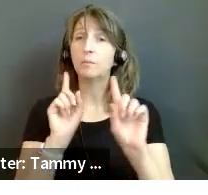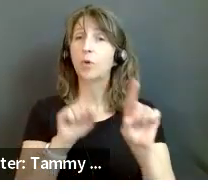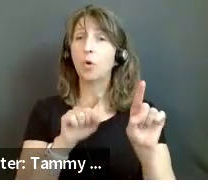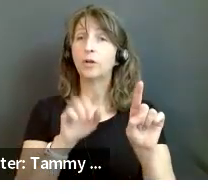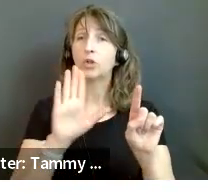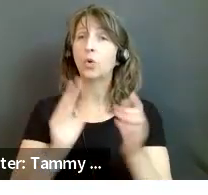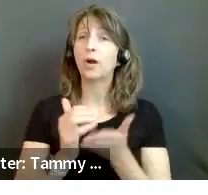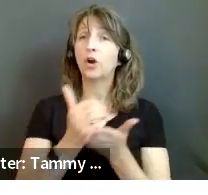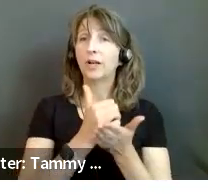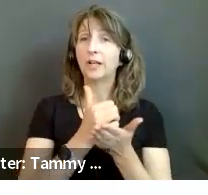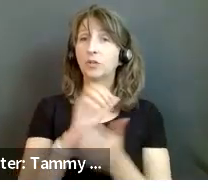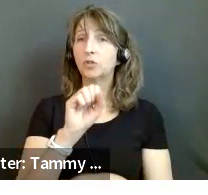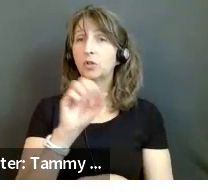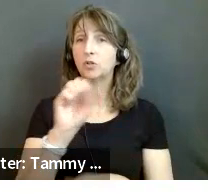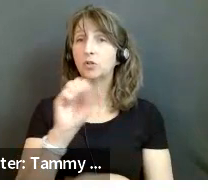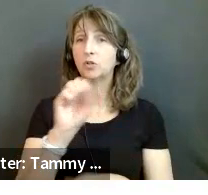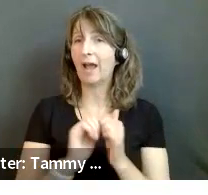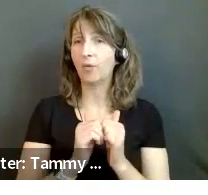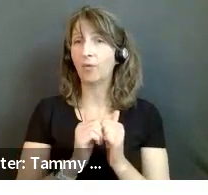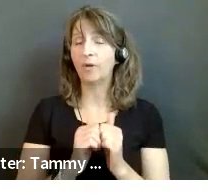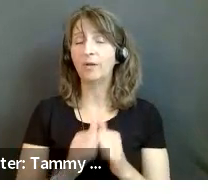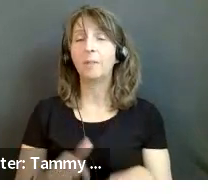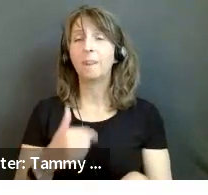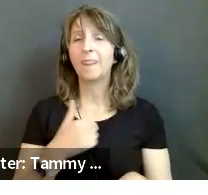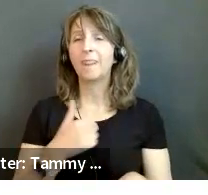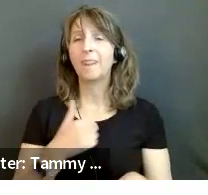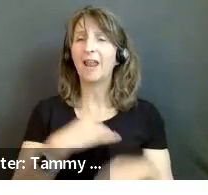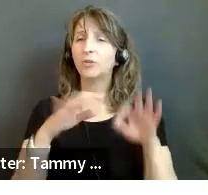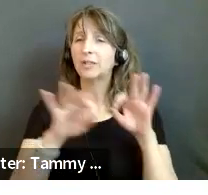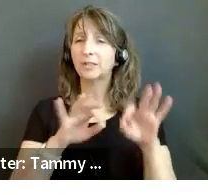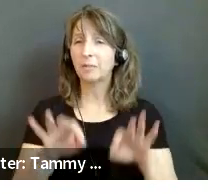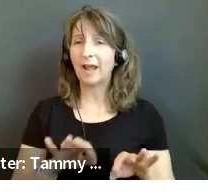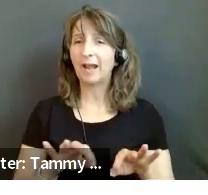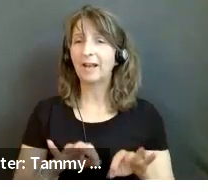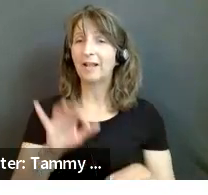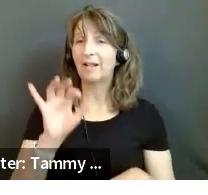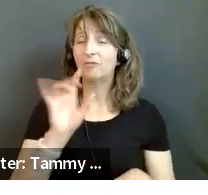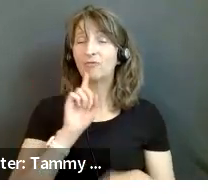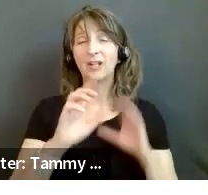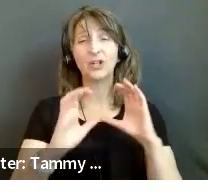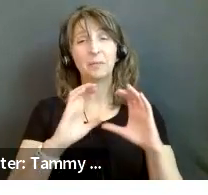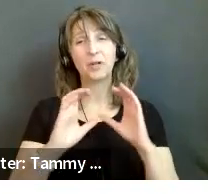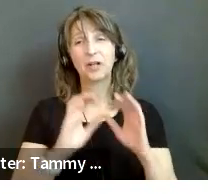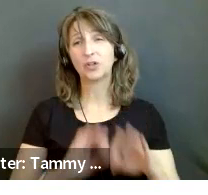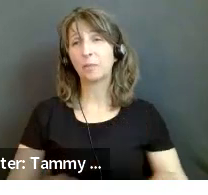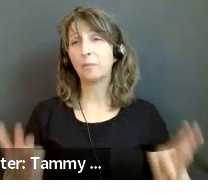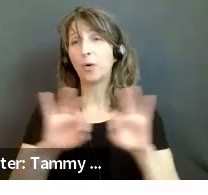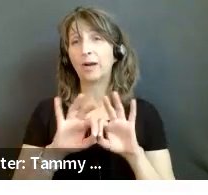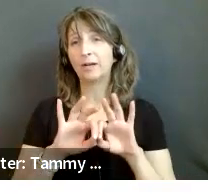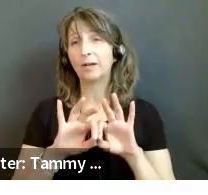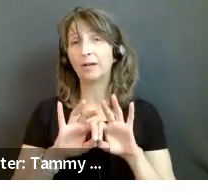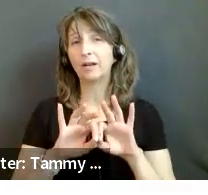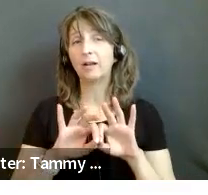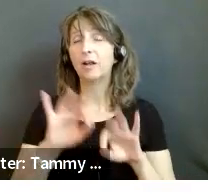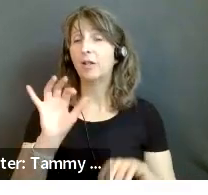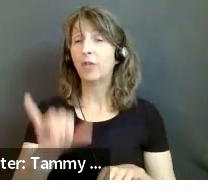What I like to tell people is that, this is about communication. All of these work incentives are in place.